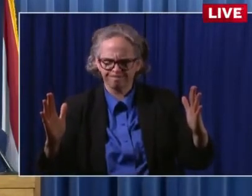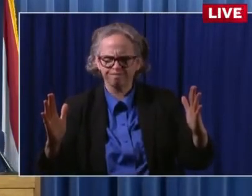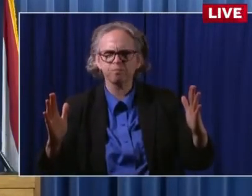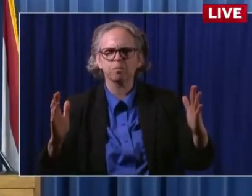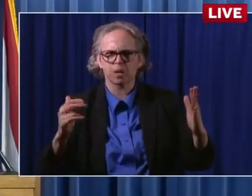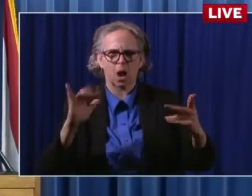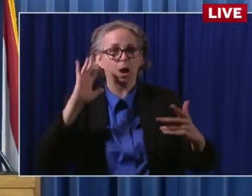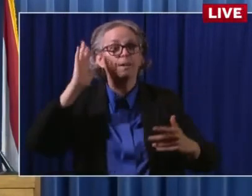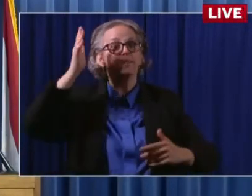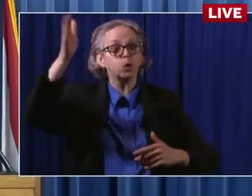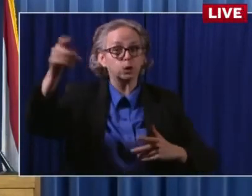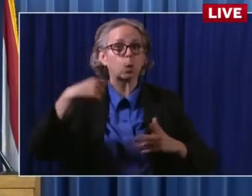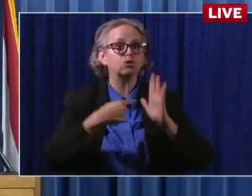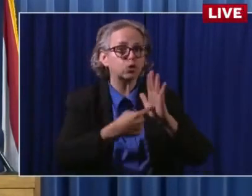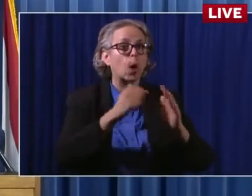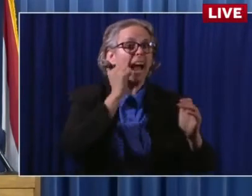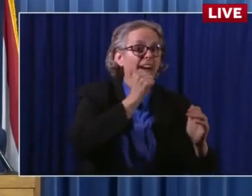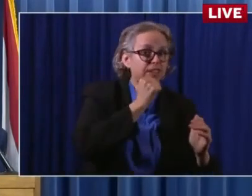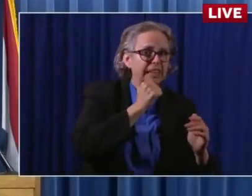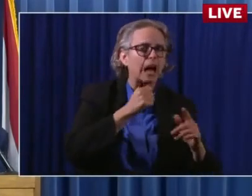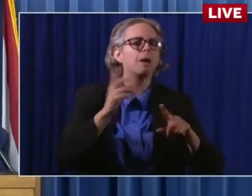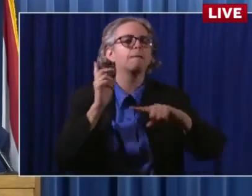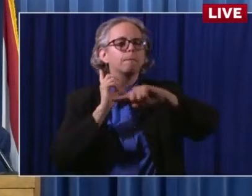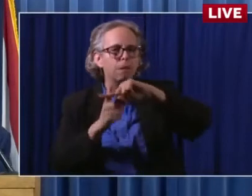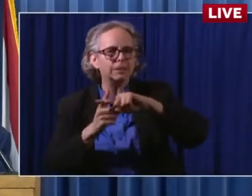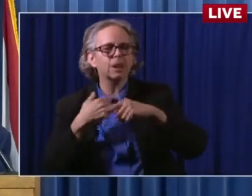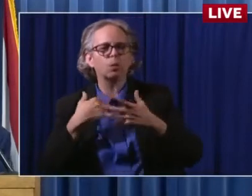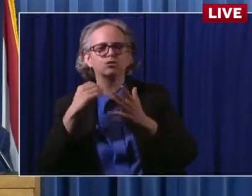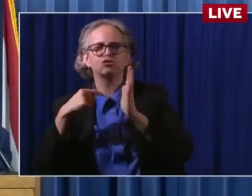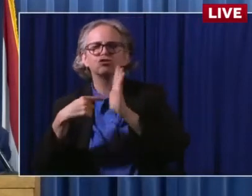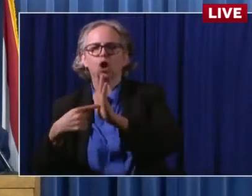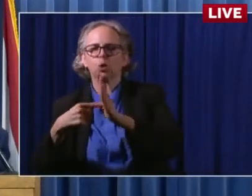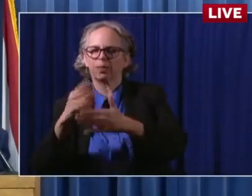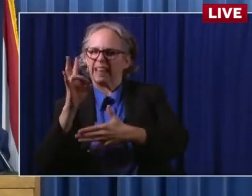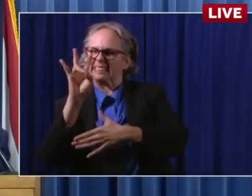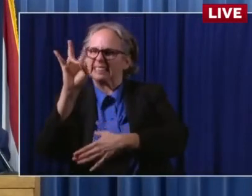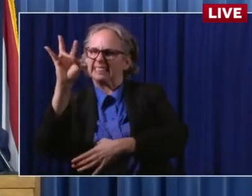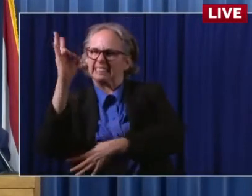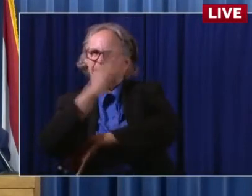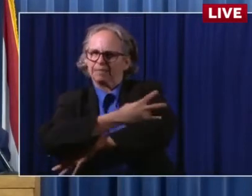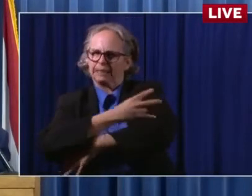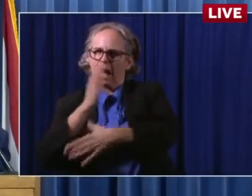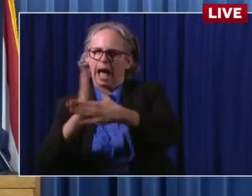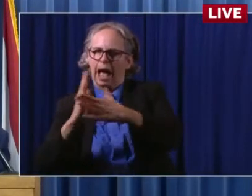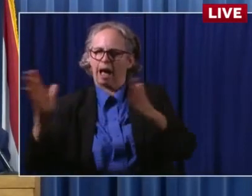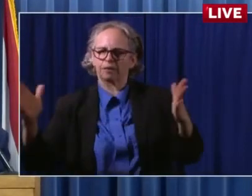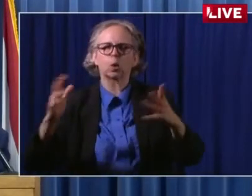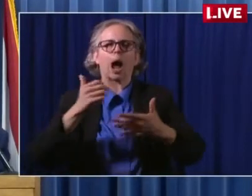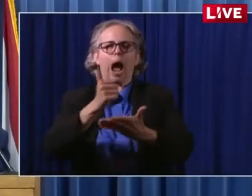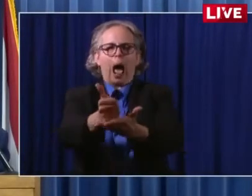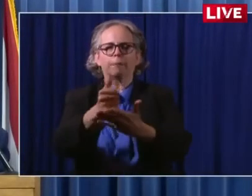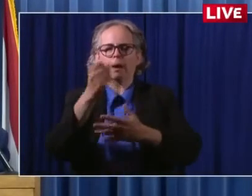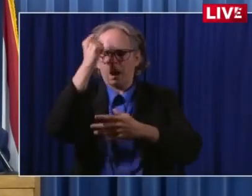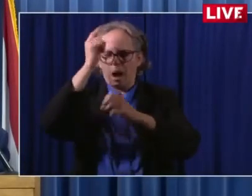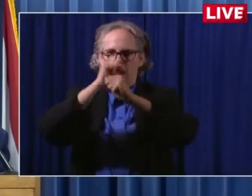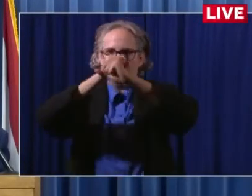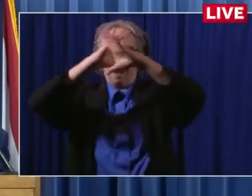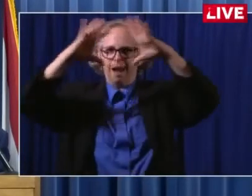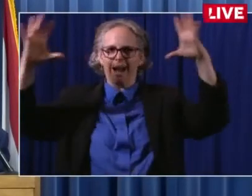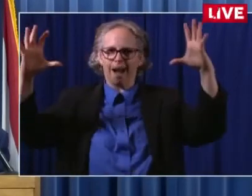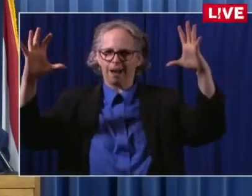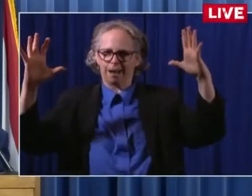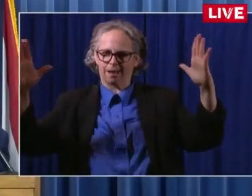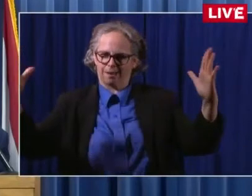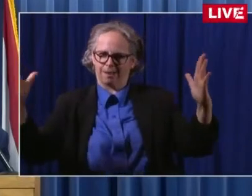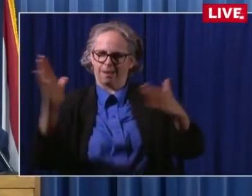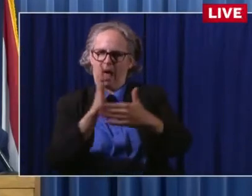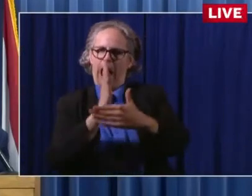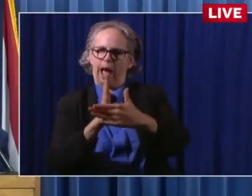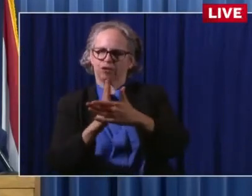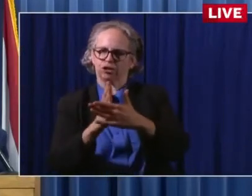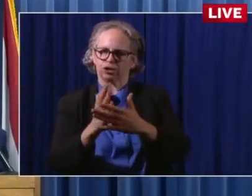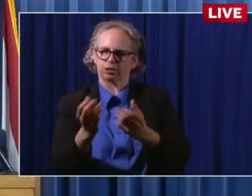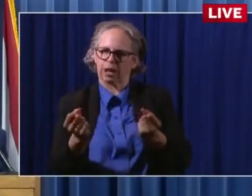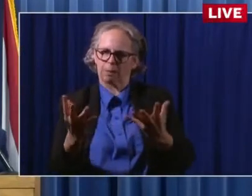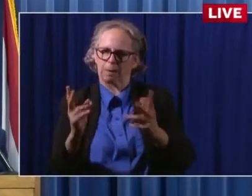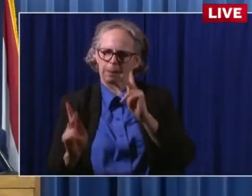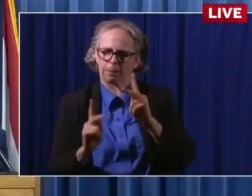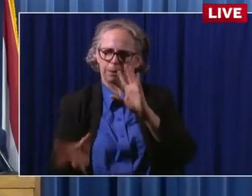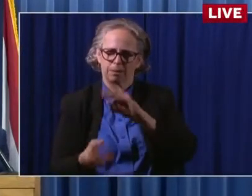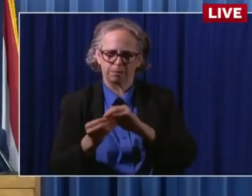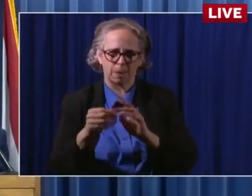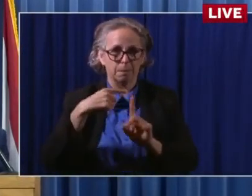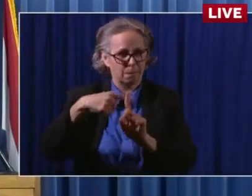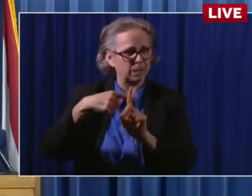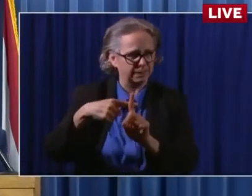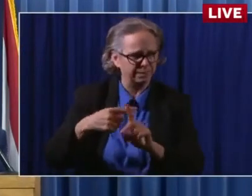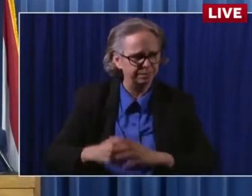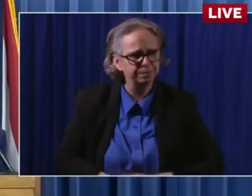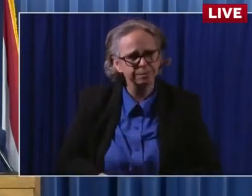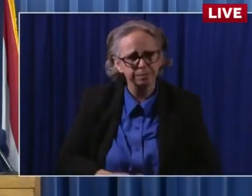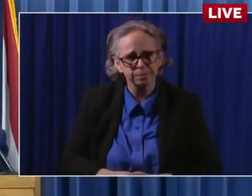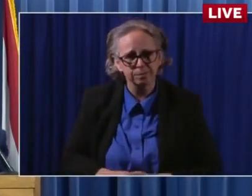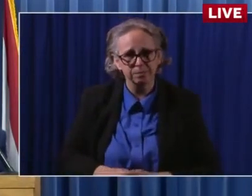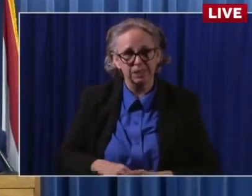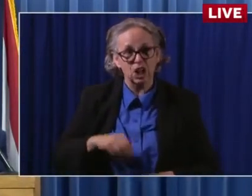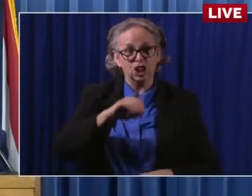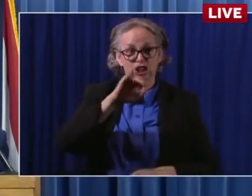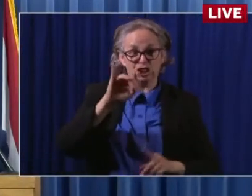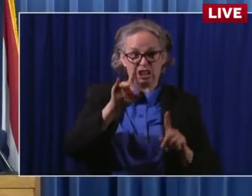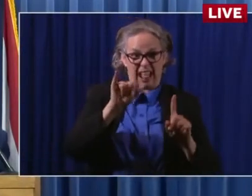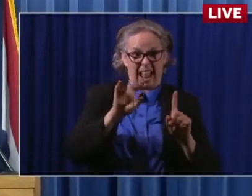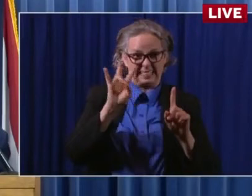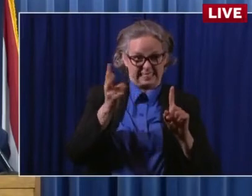WE WILL TRY IN THE FUTURE NOT ONLY TO SHOW YOU JUST THE DAY BUT I THINK THE SEVEN-DAY AVERAGE GIVES PROBABLY A MUCH BETTER LOOK AT WHAT IS GOING ON.